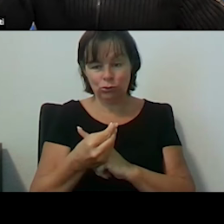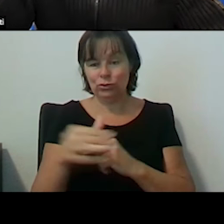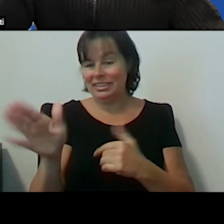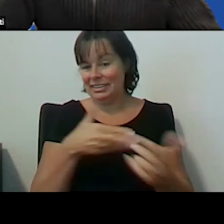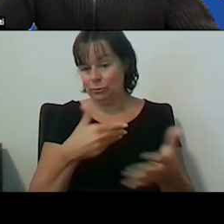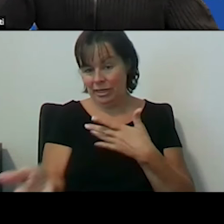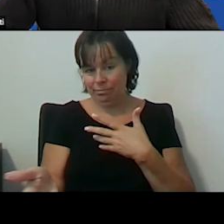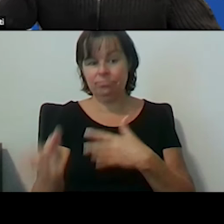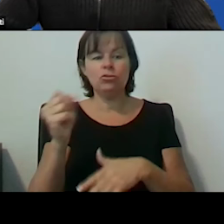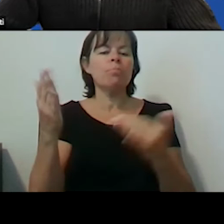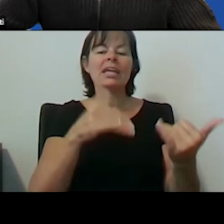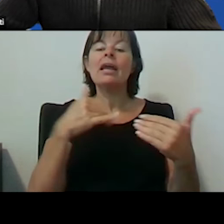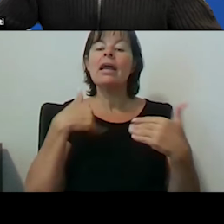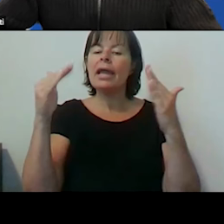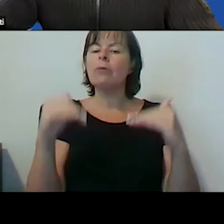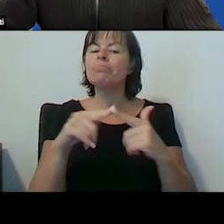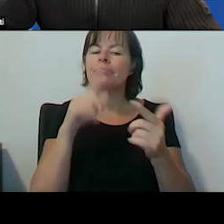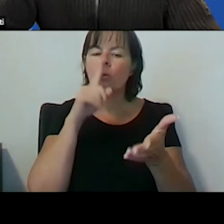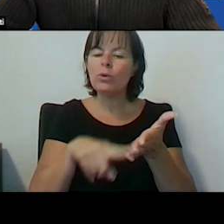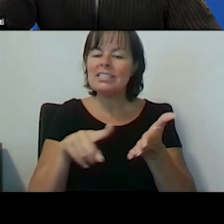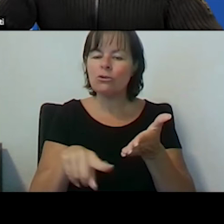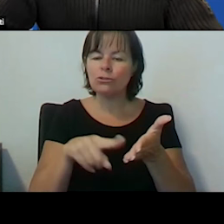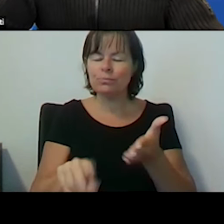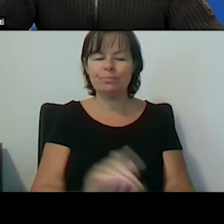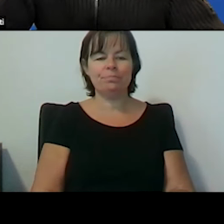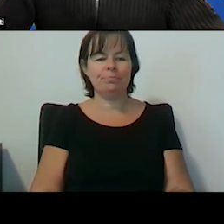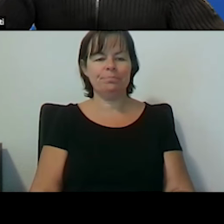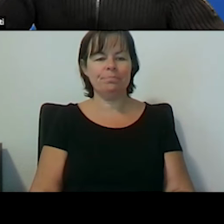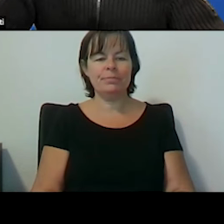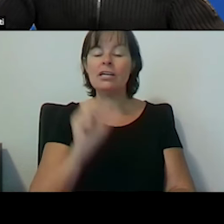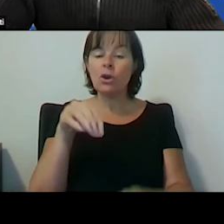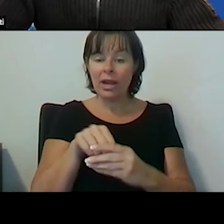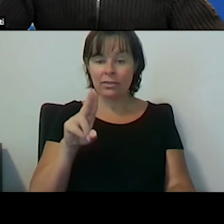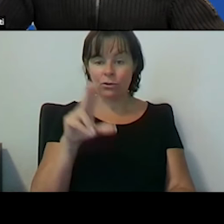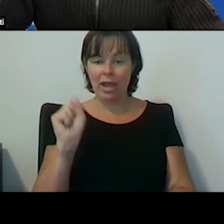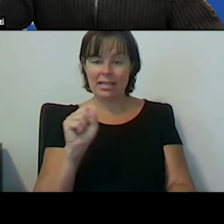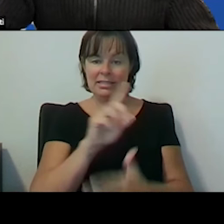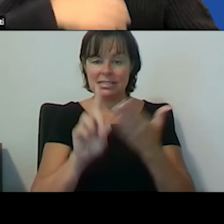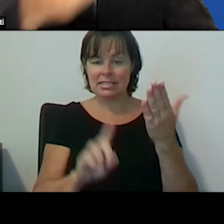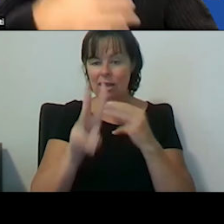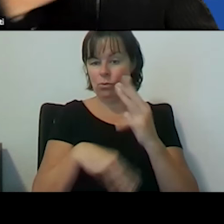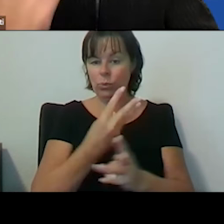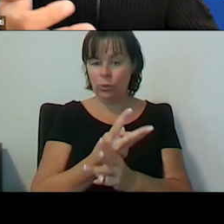let's talk a little bit about research so in the ux design world these are all things we do